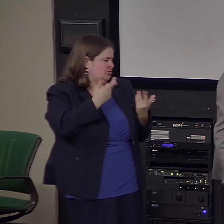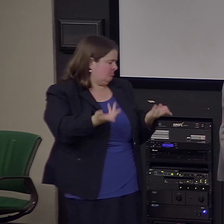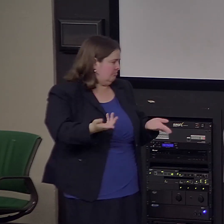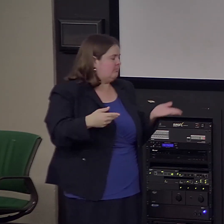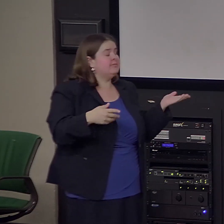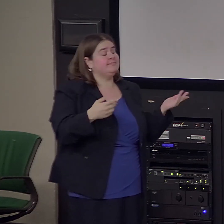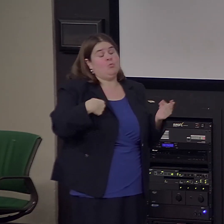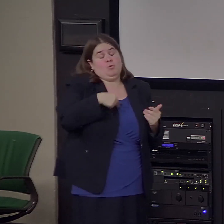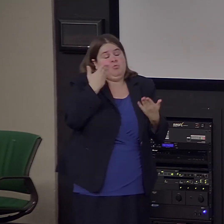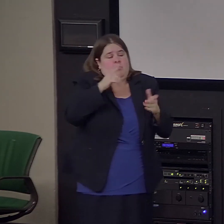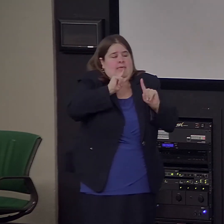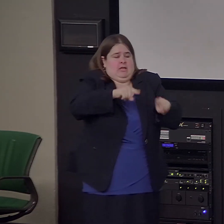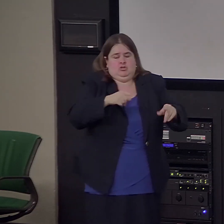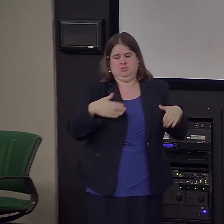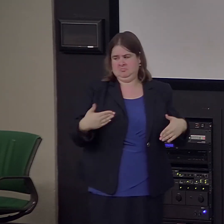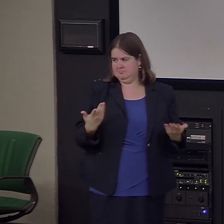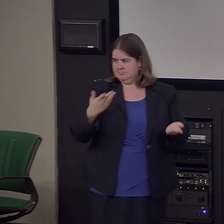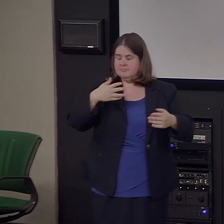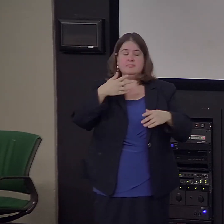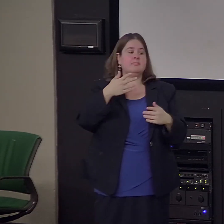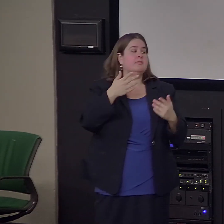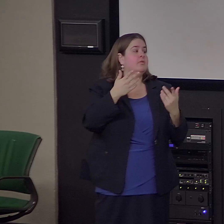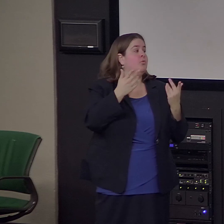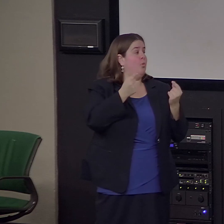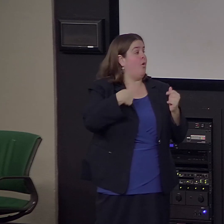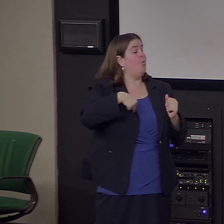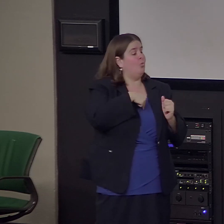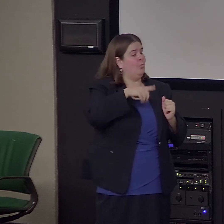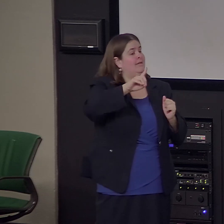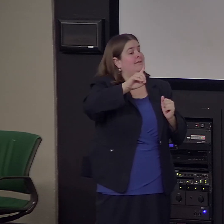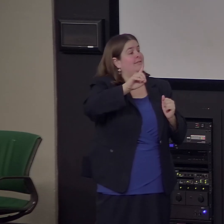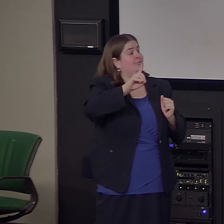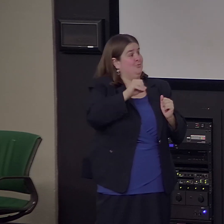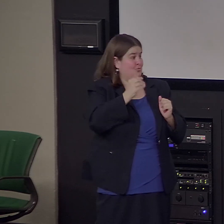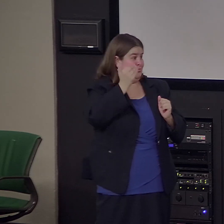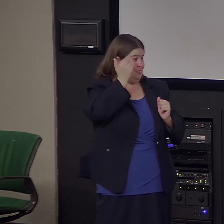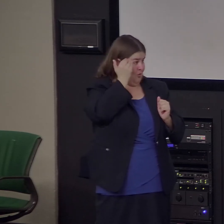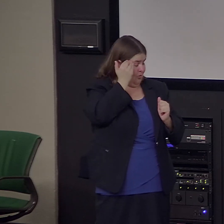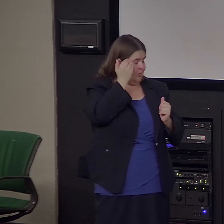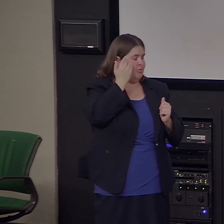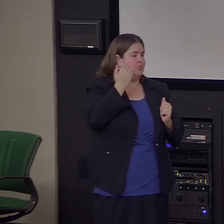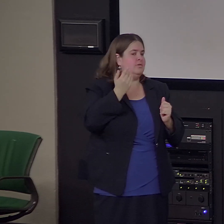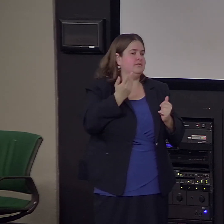We don't know the answer. But what we do know is that that hyporesponsive,